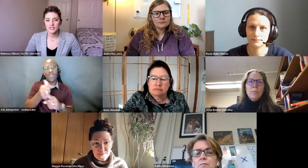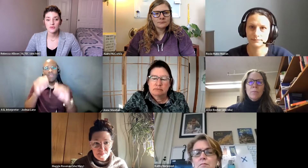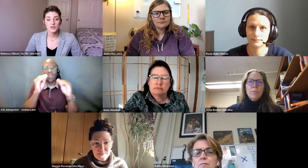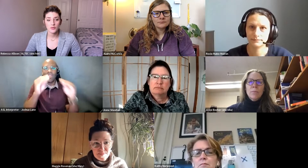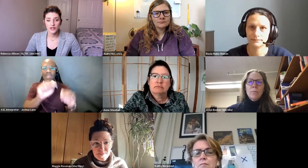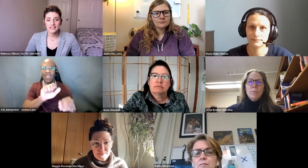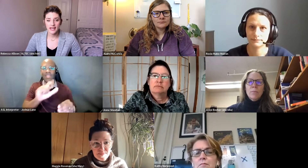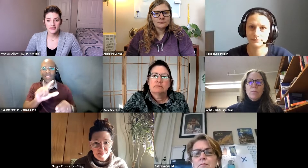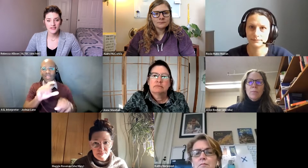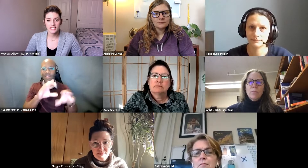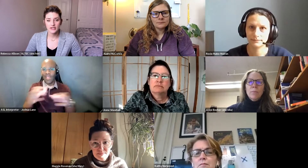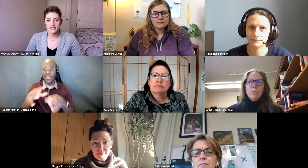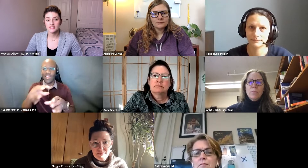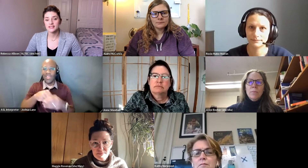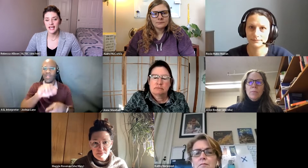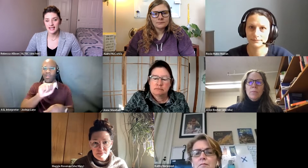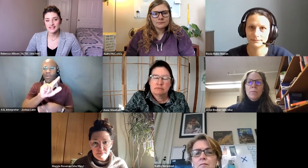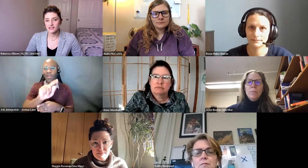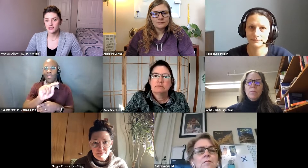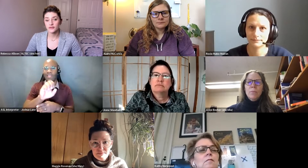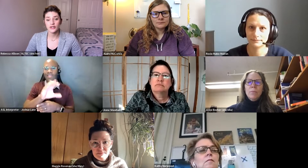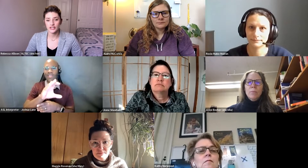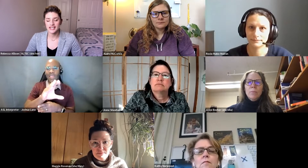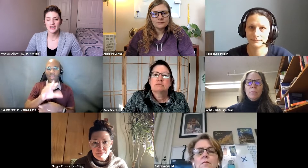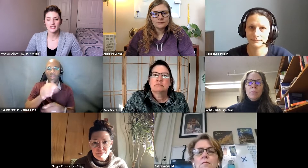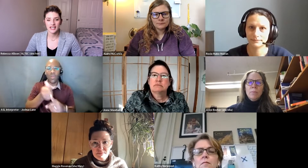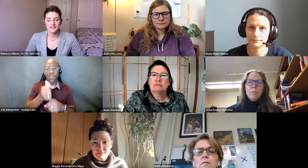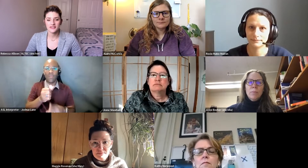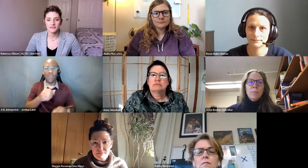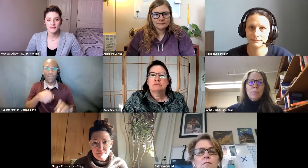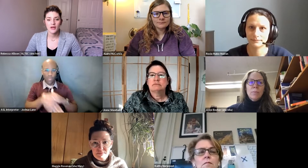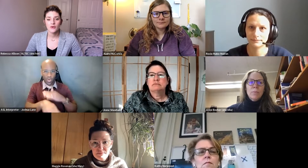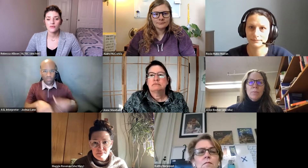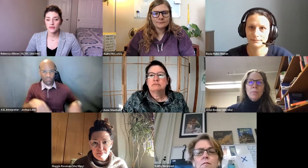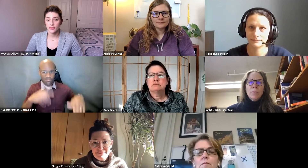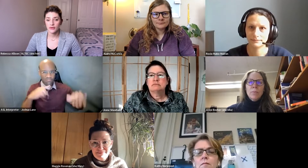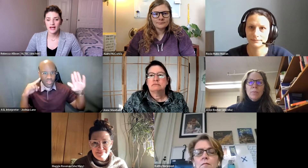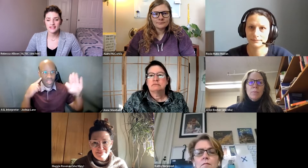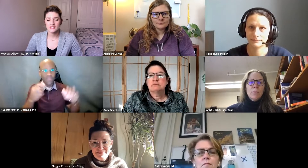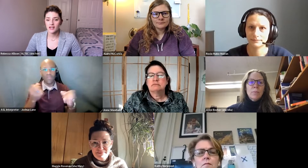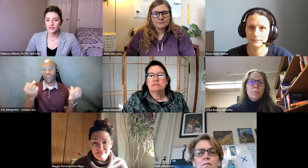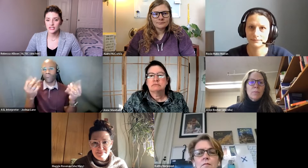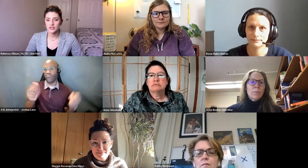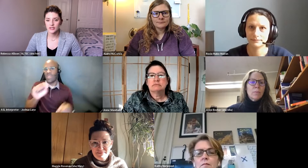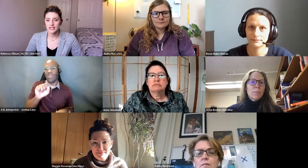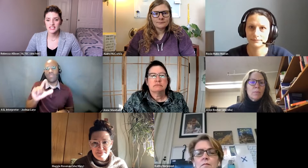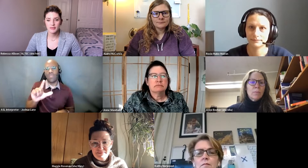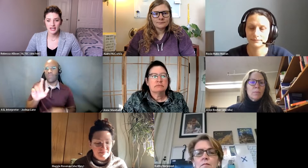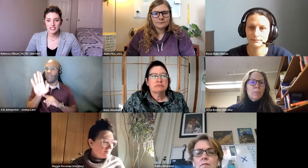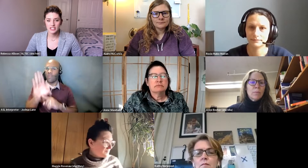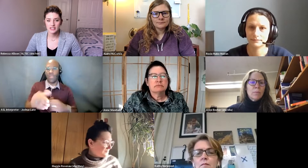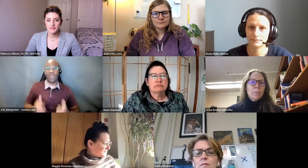She was born deaf and uses ASL for her entire life. Rocío has a doctorate degree in Spanish,